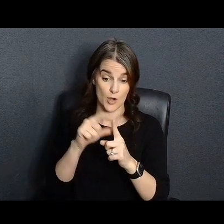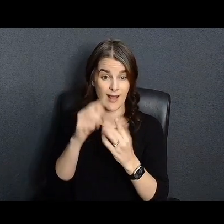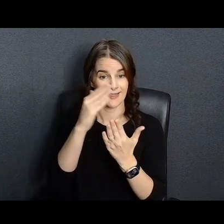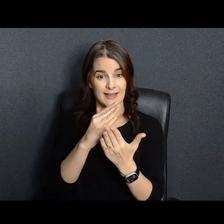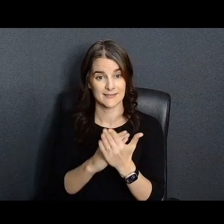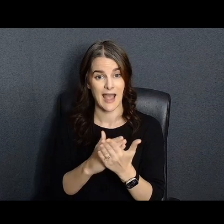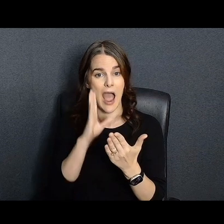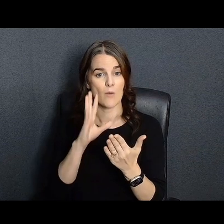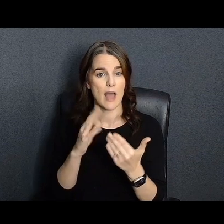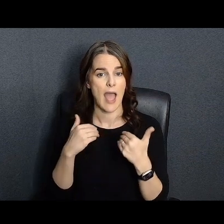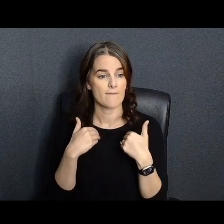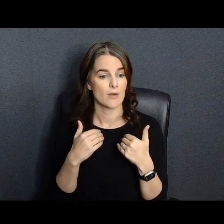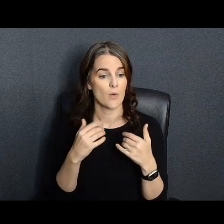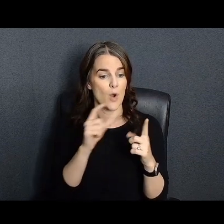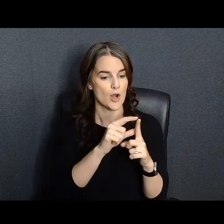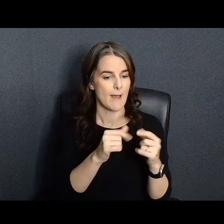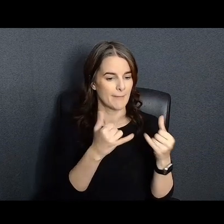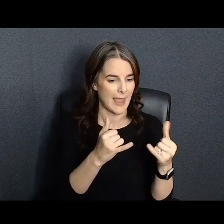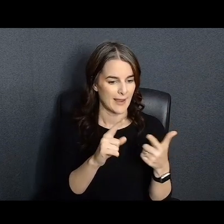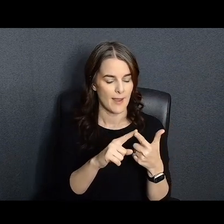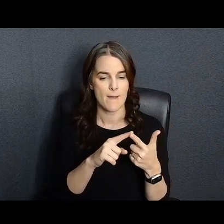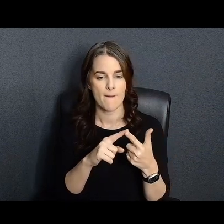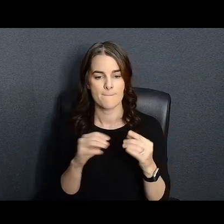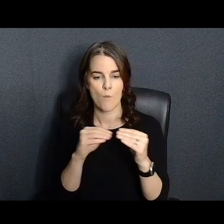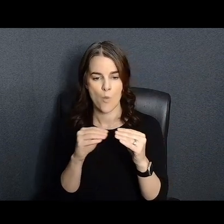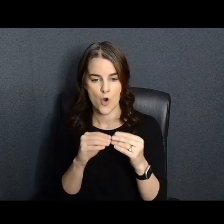I'm going to add more. I'm going to add bubbles.